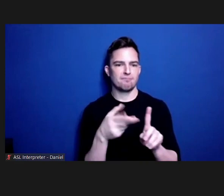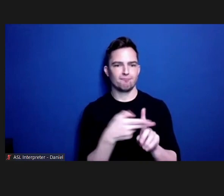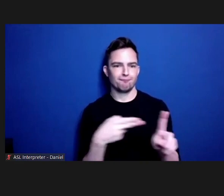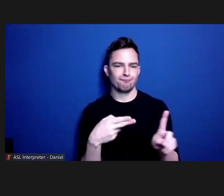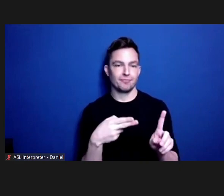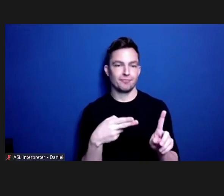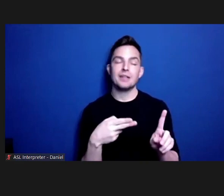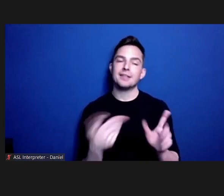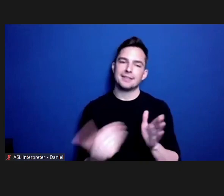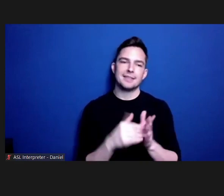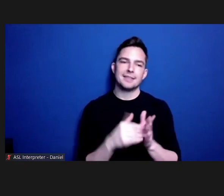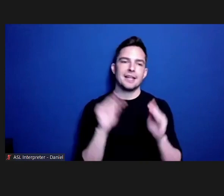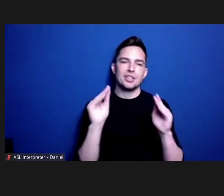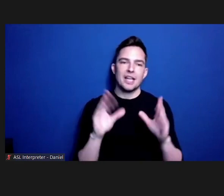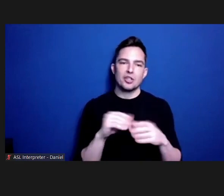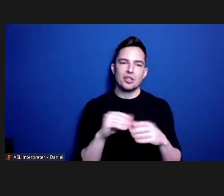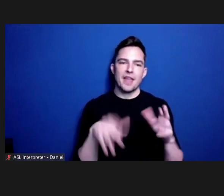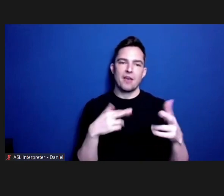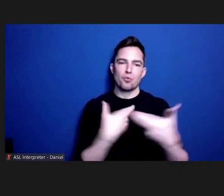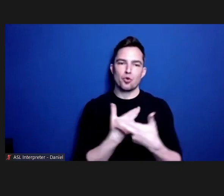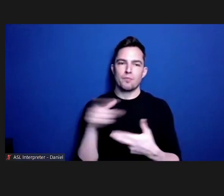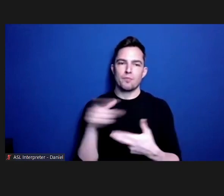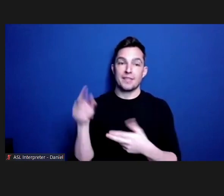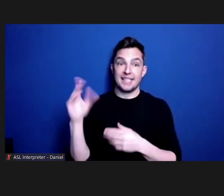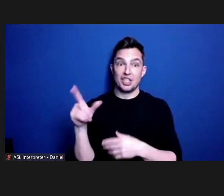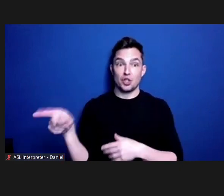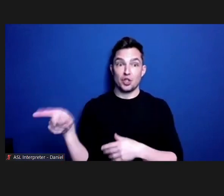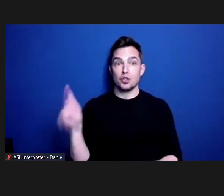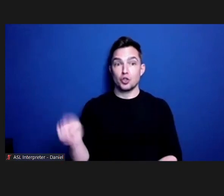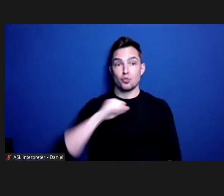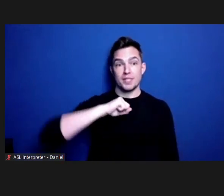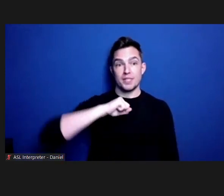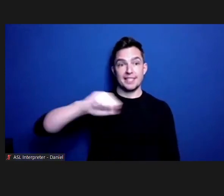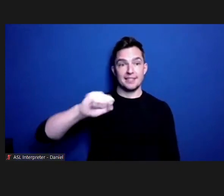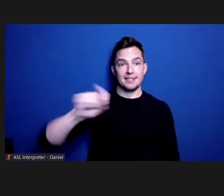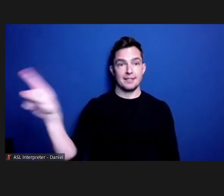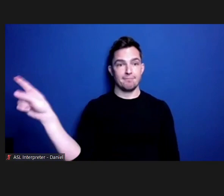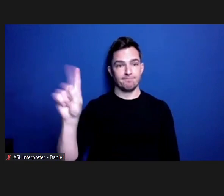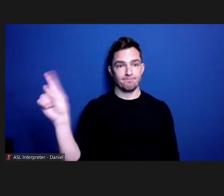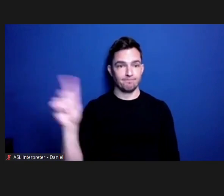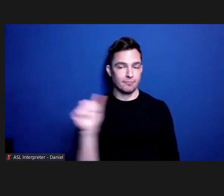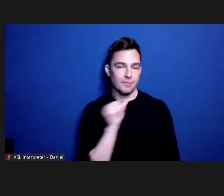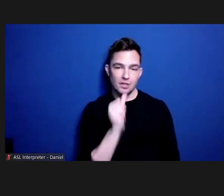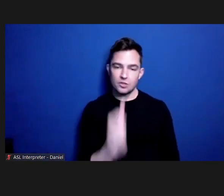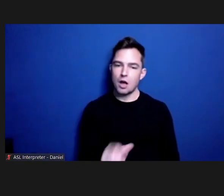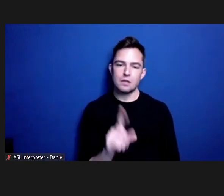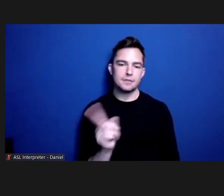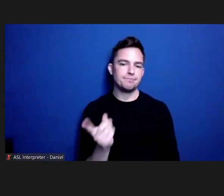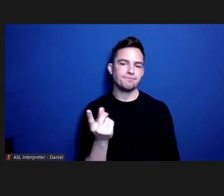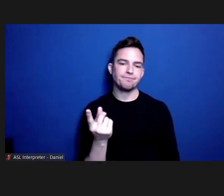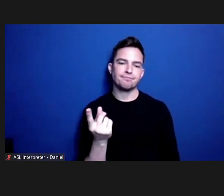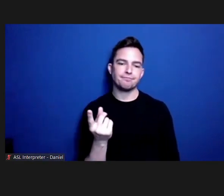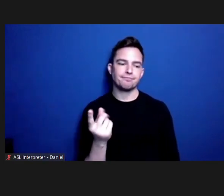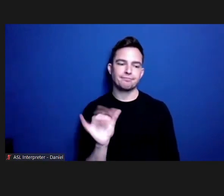in that room should have resisted, not just as an individual, but like band together with